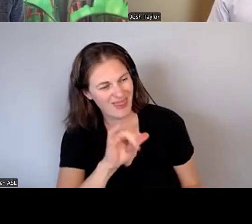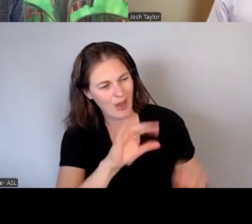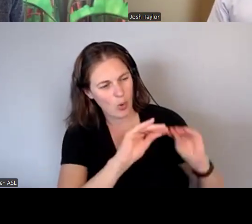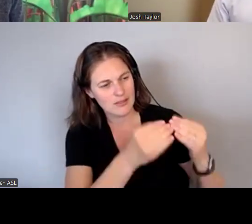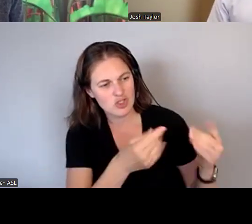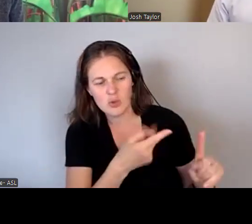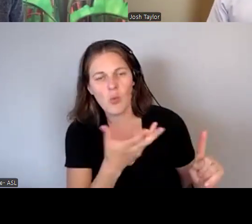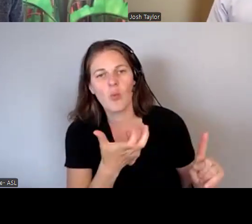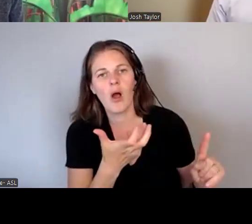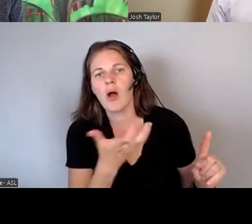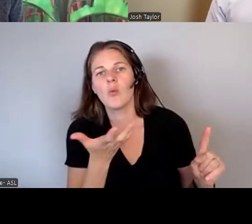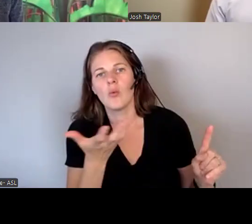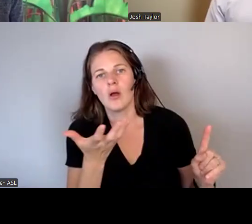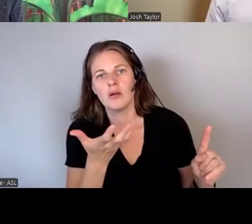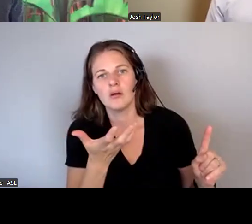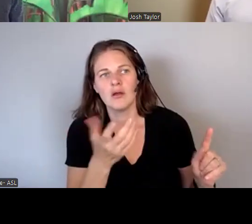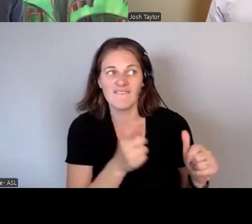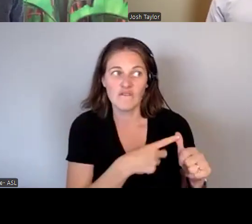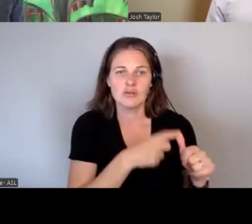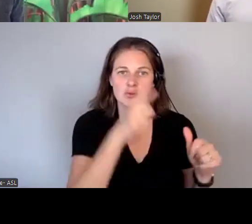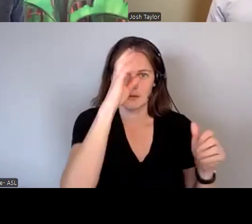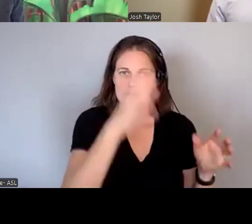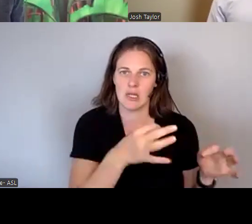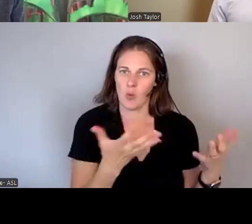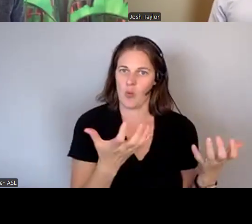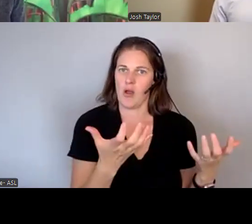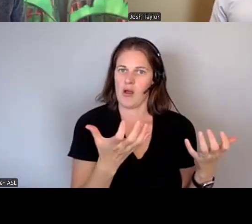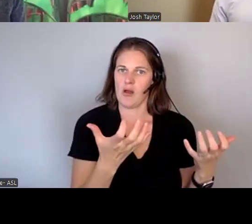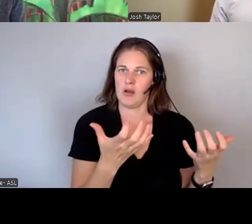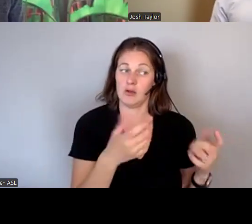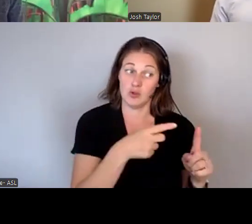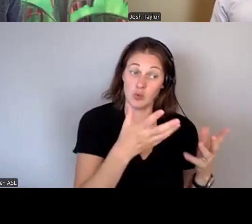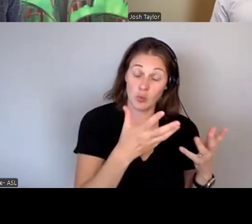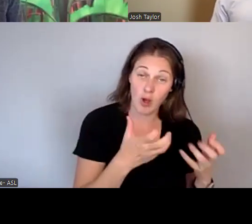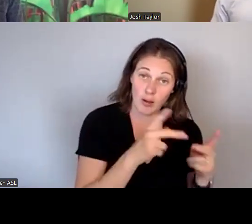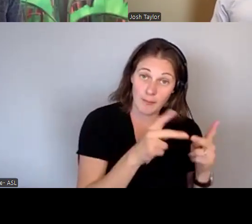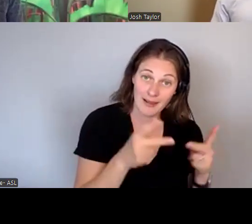First, you have to decide what do you want to do. You know, do you want to be a place where people can get experience?